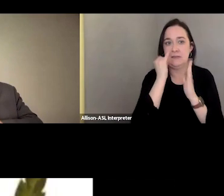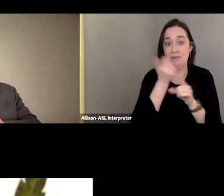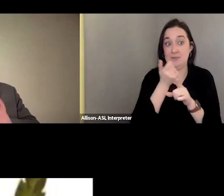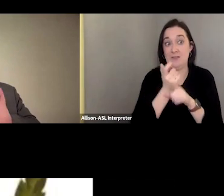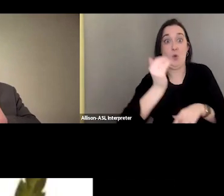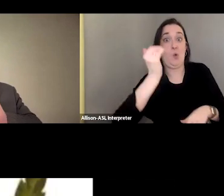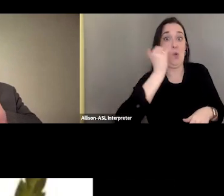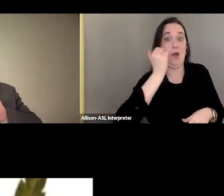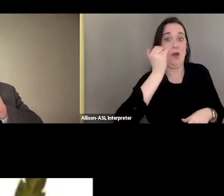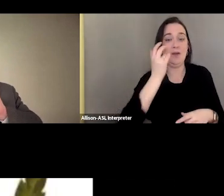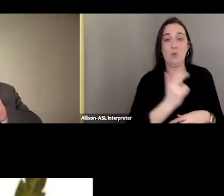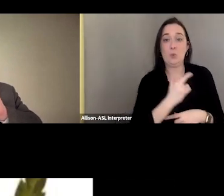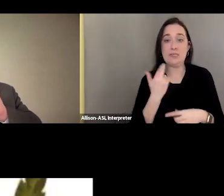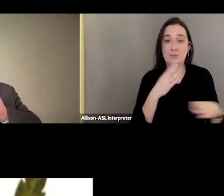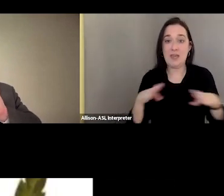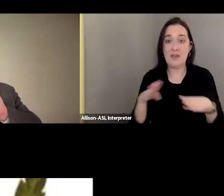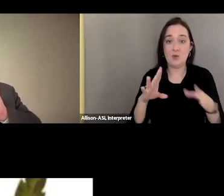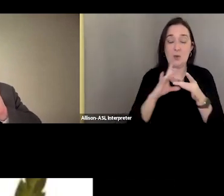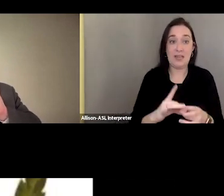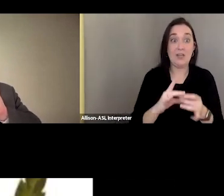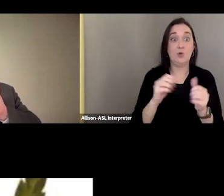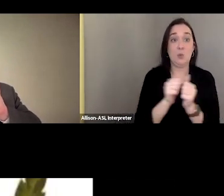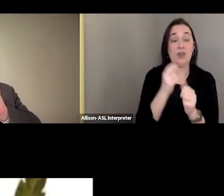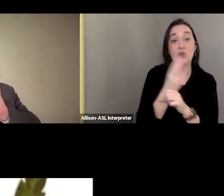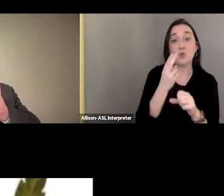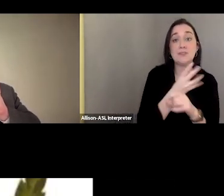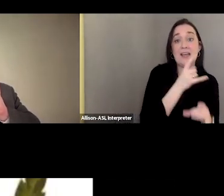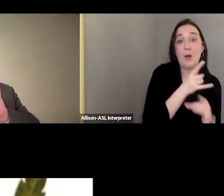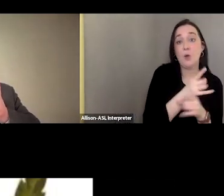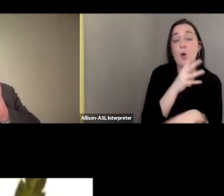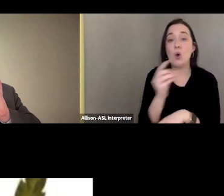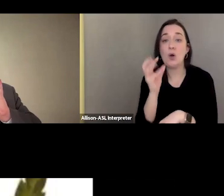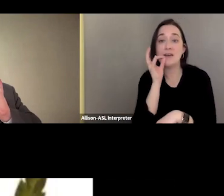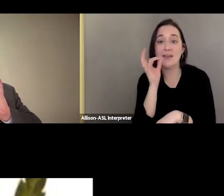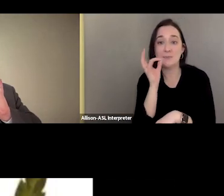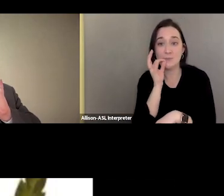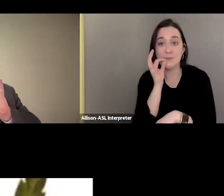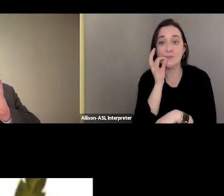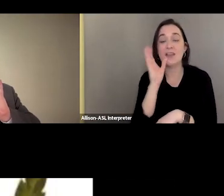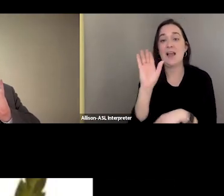risk behavior, because there's a lot of research that shows that individuals who engage in such behavior have higher consequences